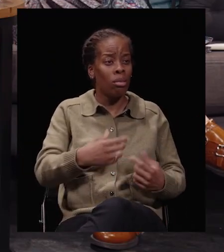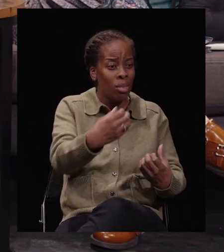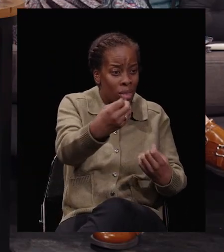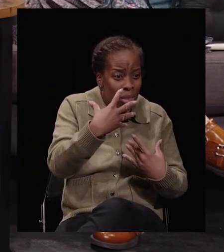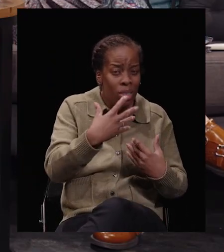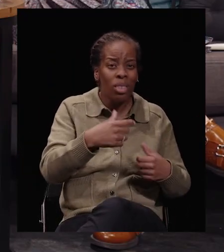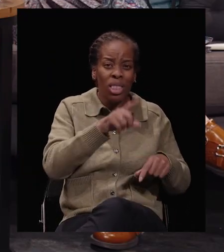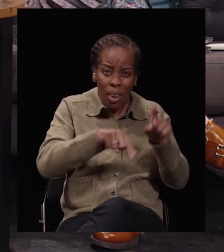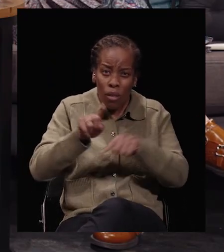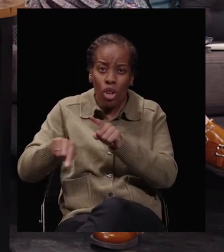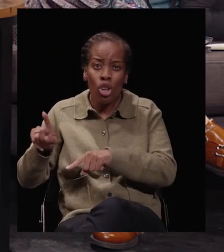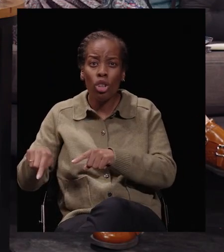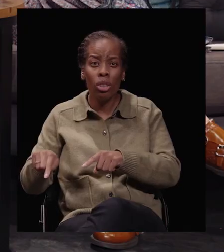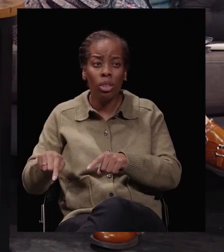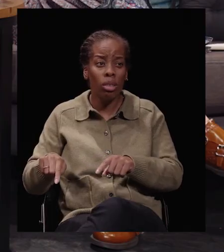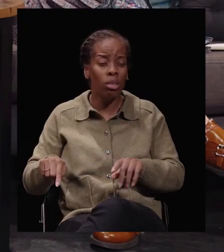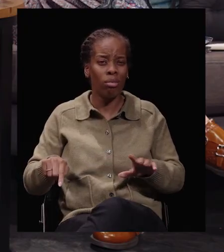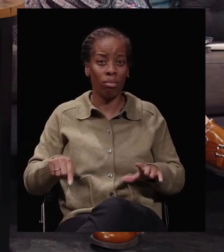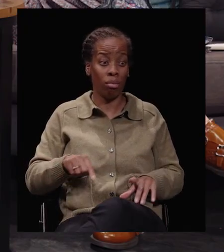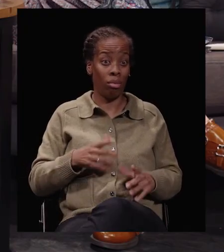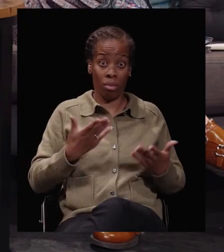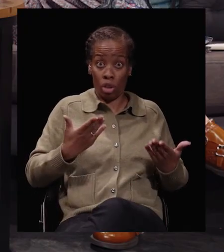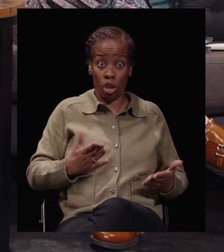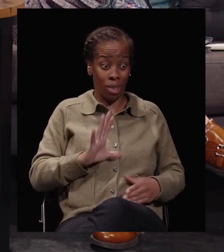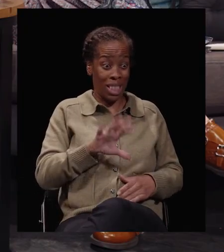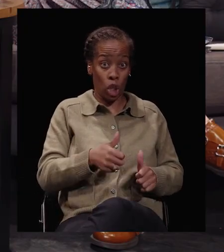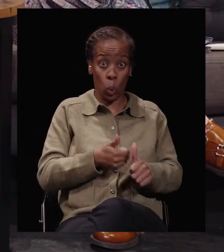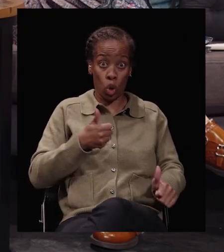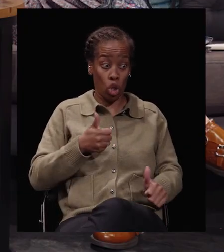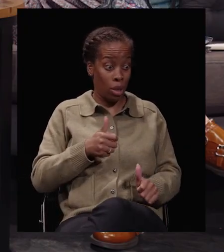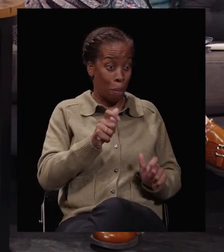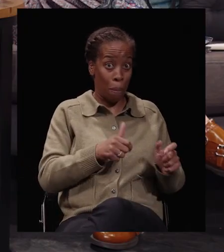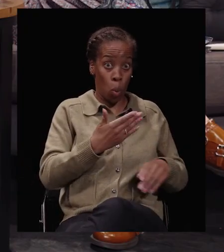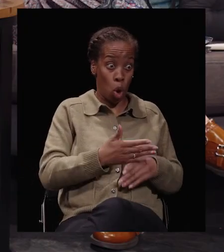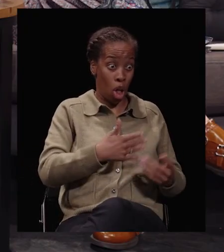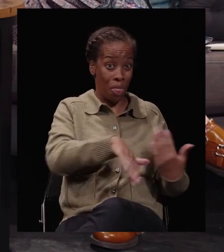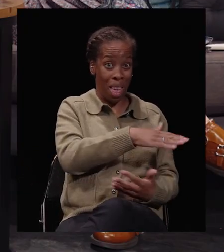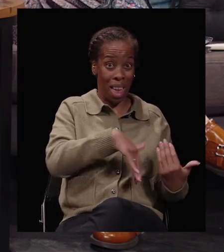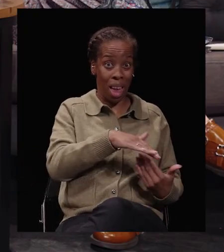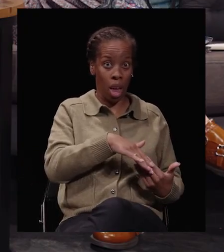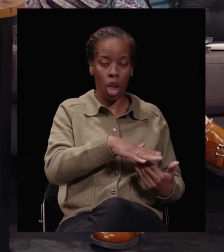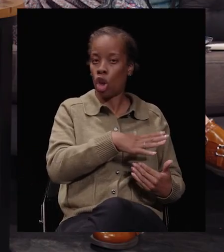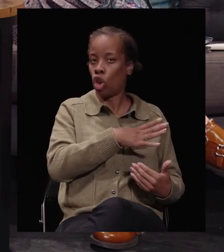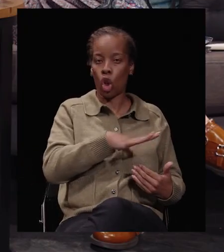in a way that like what happens with institutions is that the people that work there do not reflect the sort of one-off work